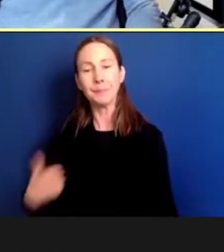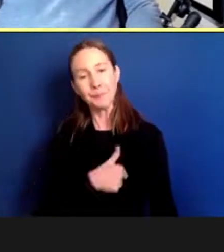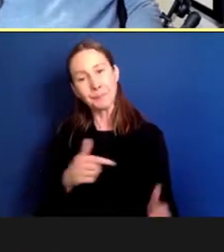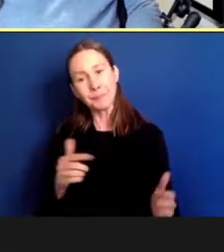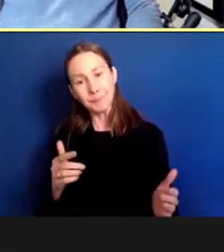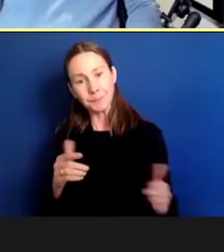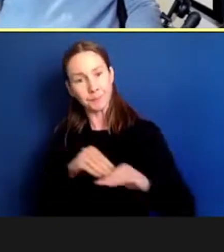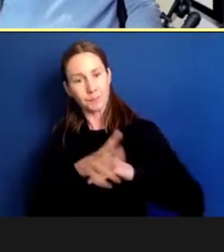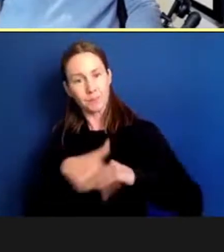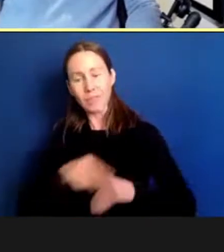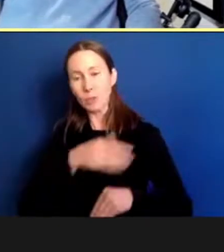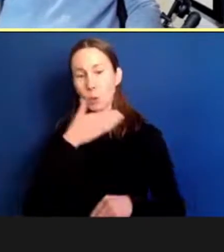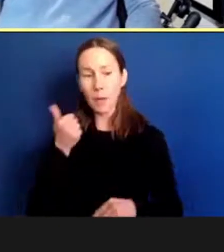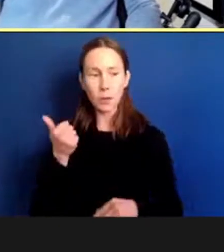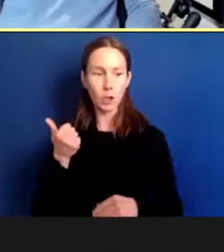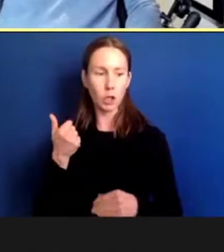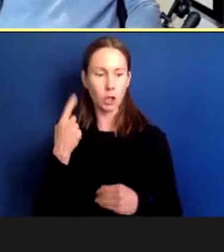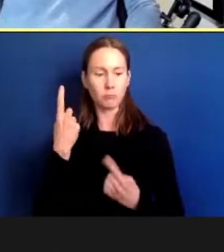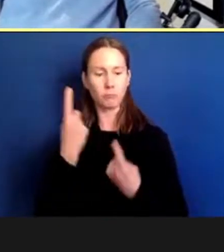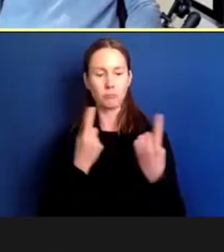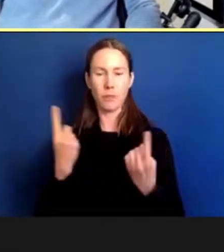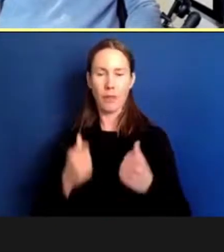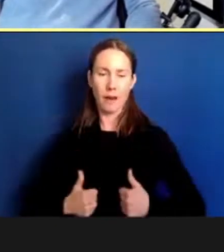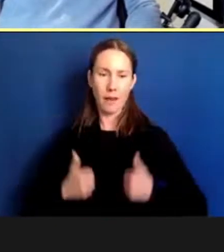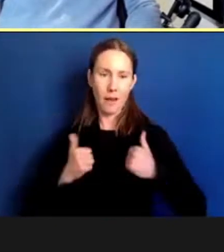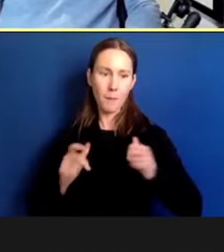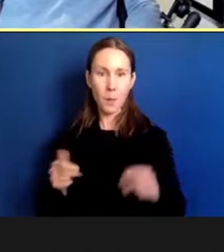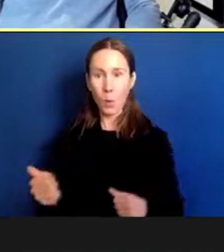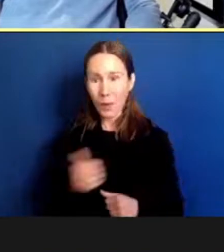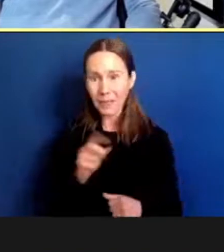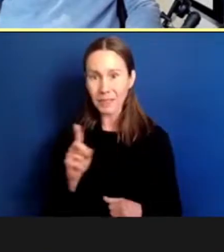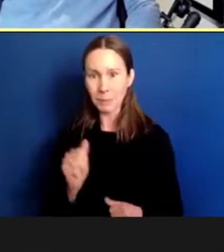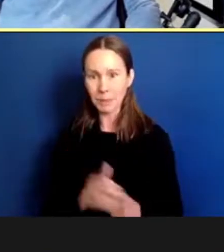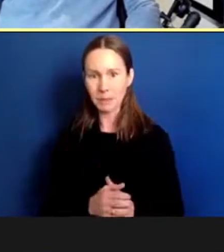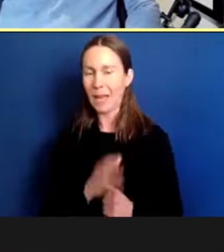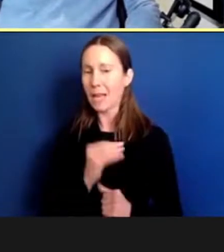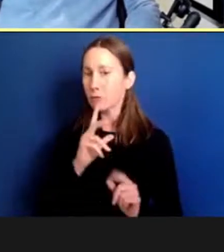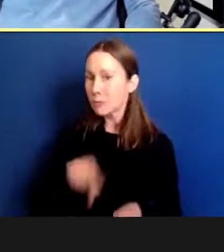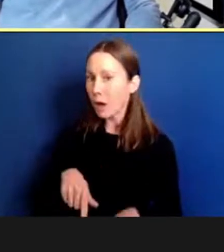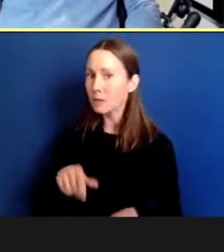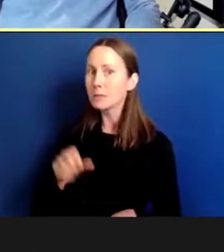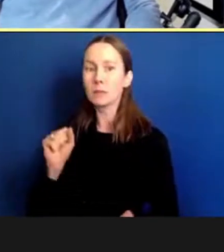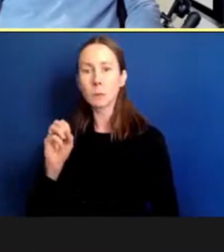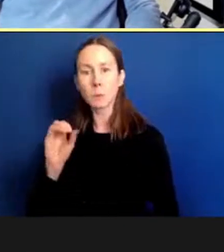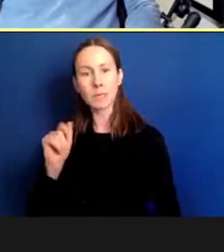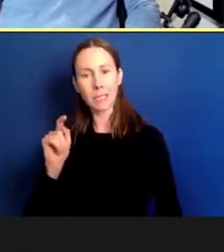the rights of people with disabilities. In response, the Association did so on October 22,